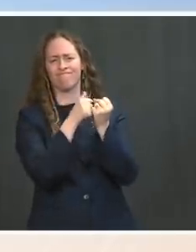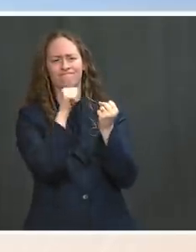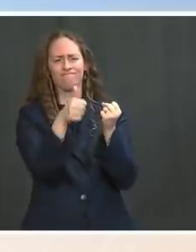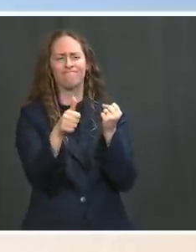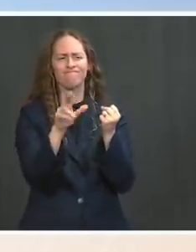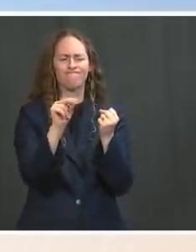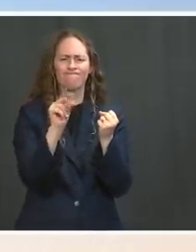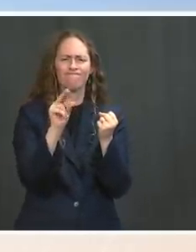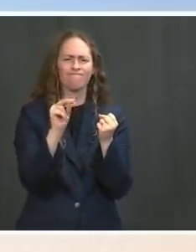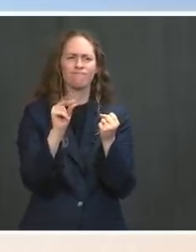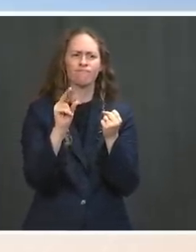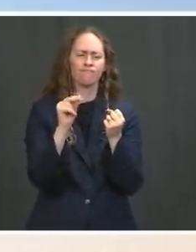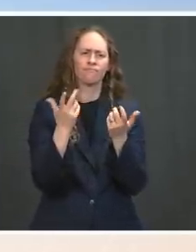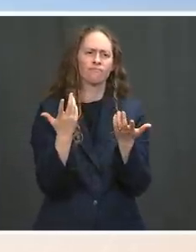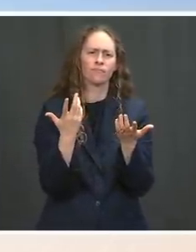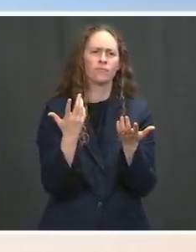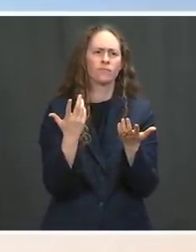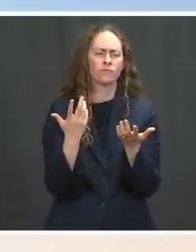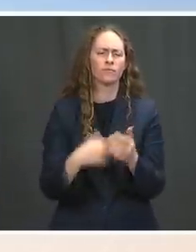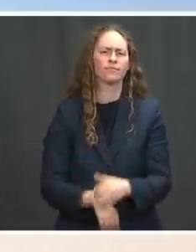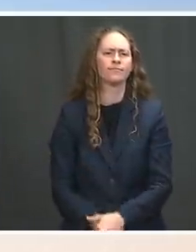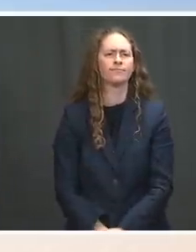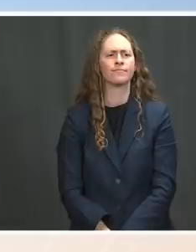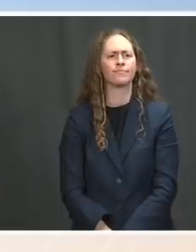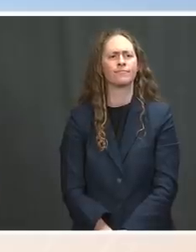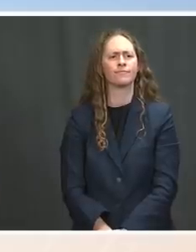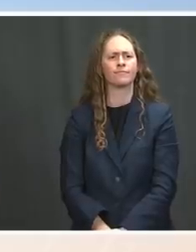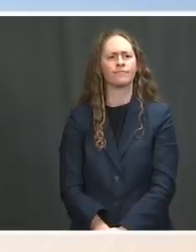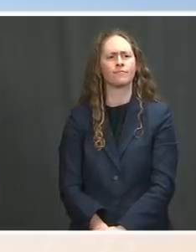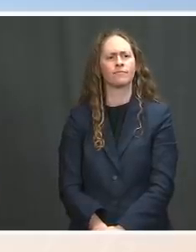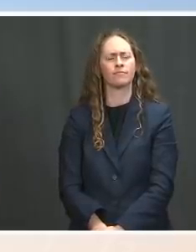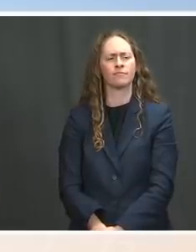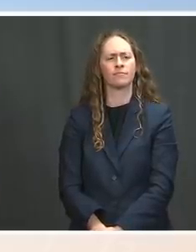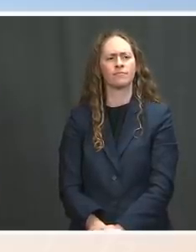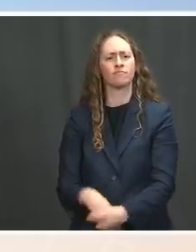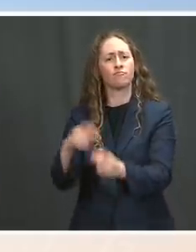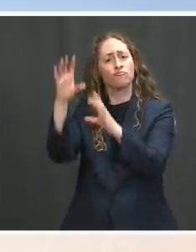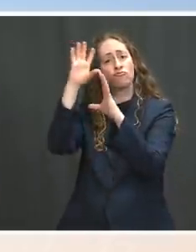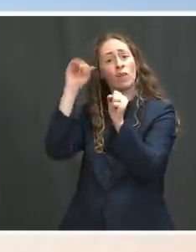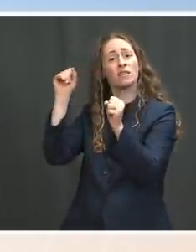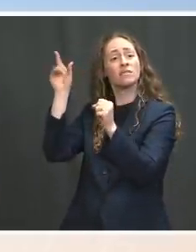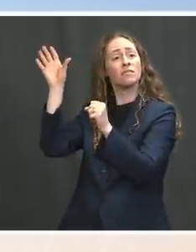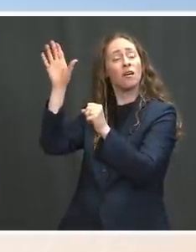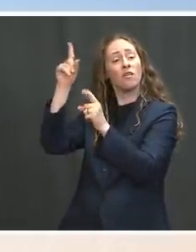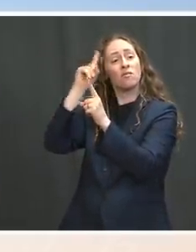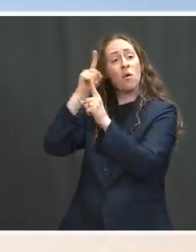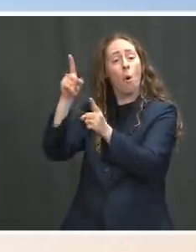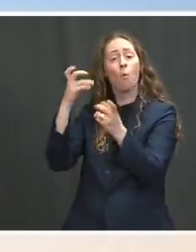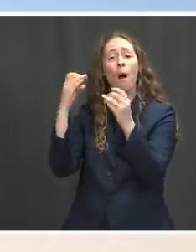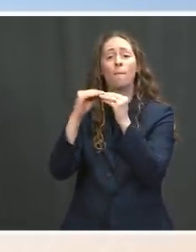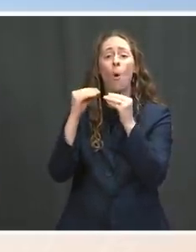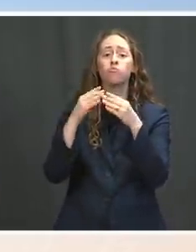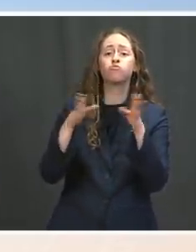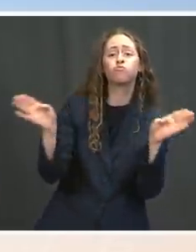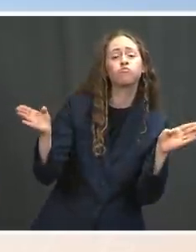as moderate as he pursues, according to the quote, "the most liberal agenda that we've seen"? Ms. Psaki: There was a lot packed into that question.